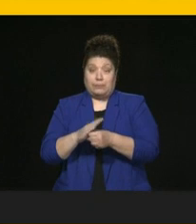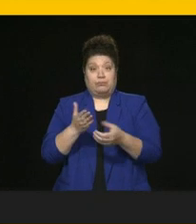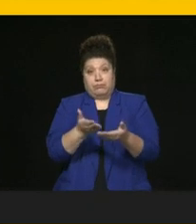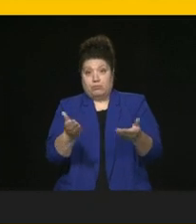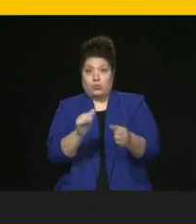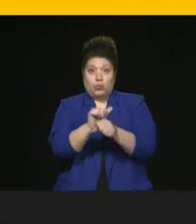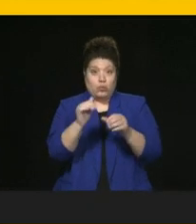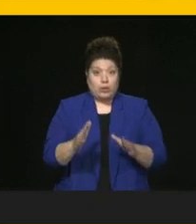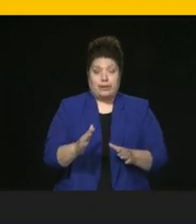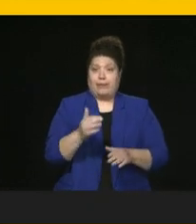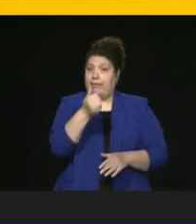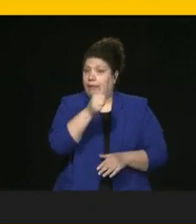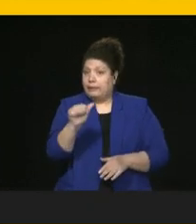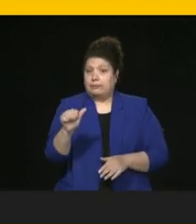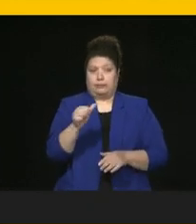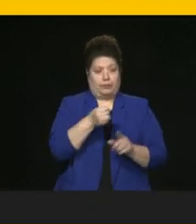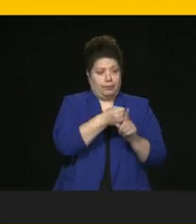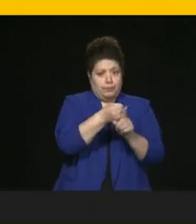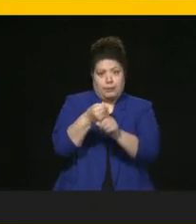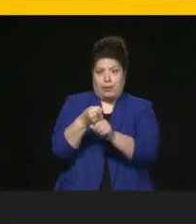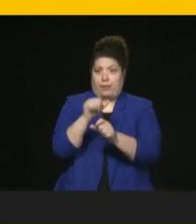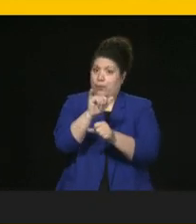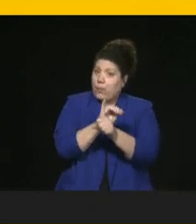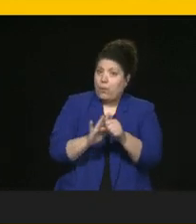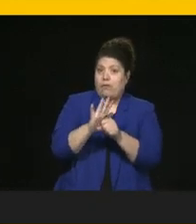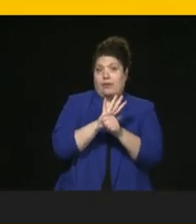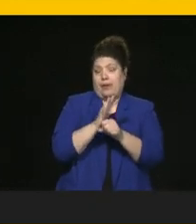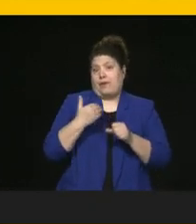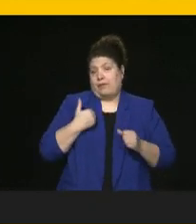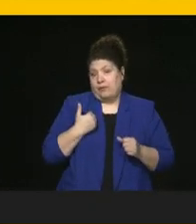COMMITTED TO SUPPORTING ALL